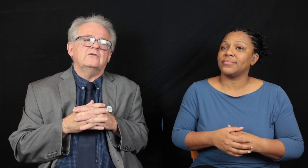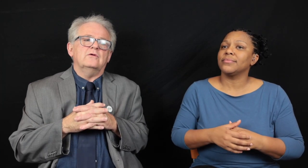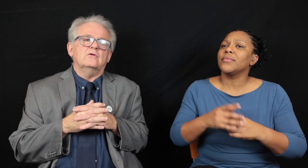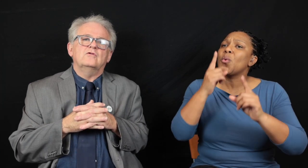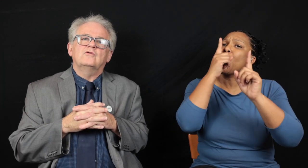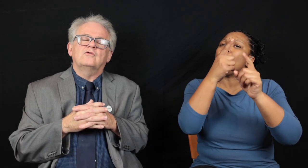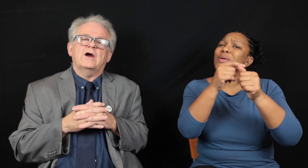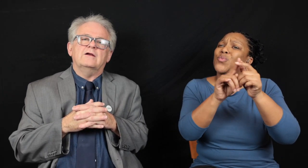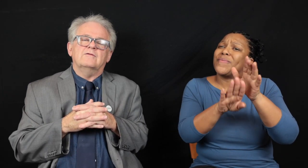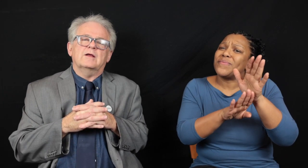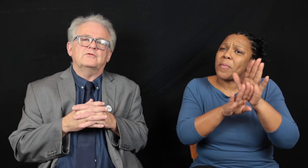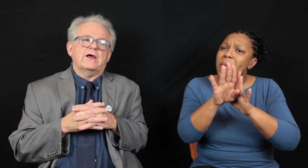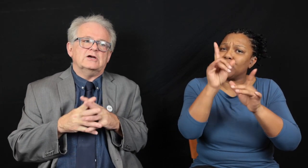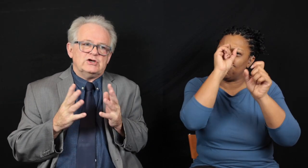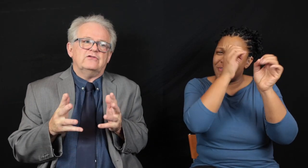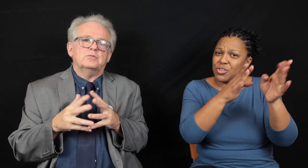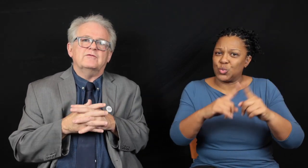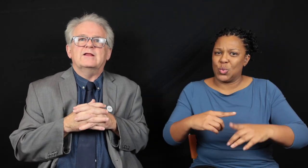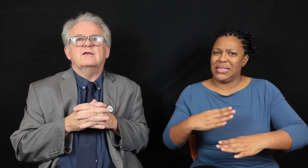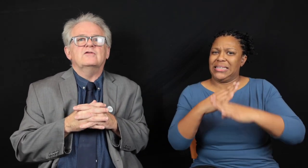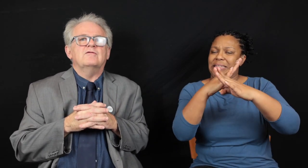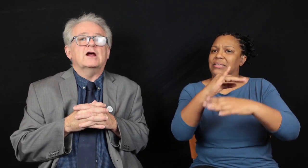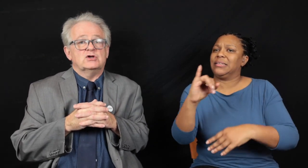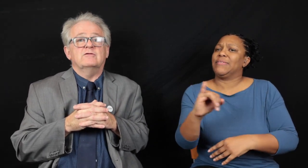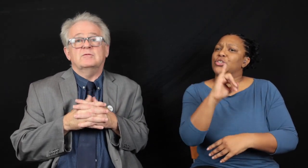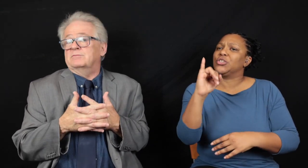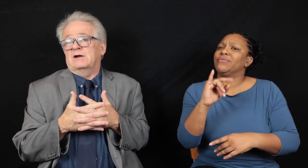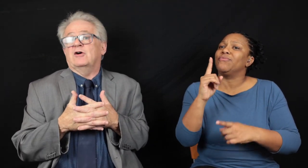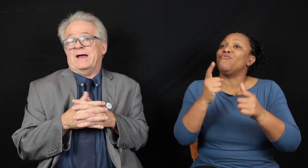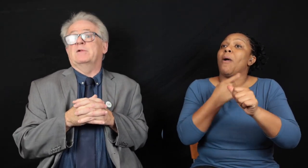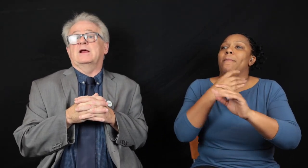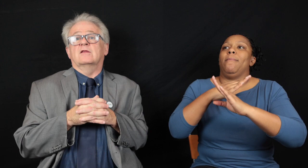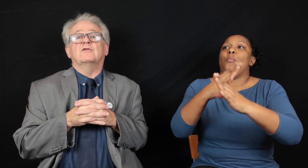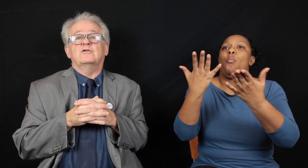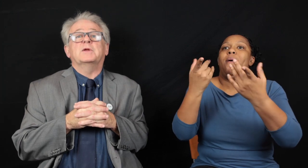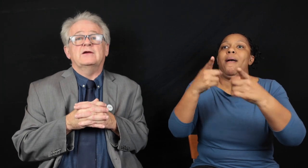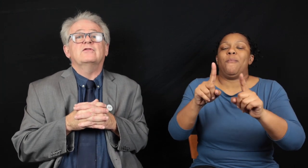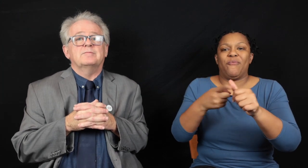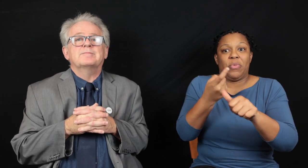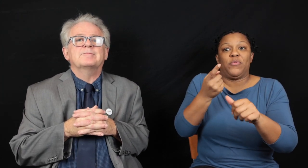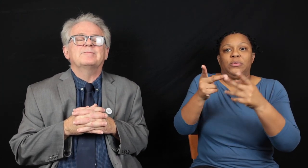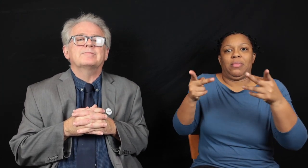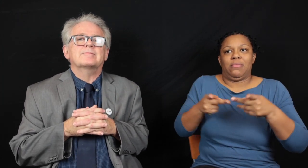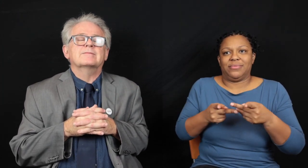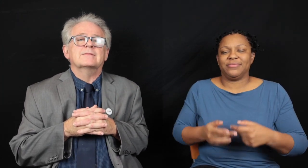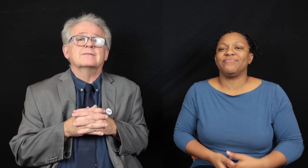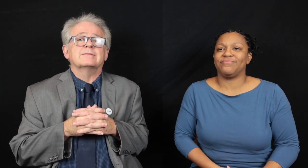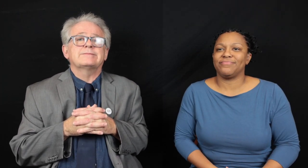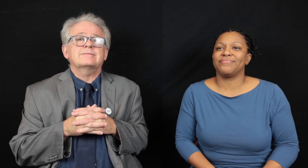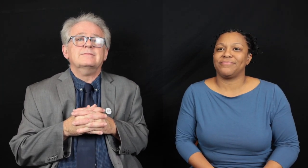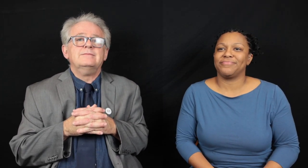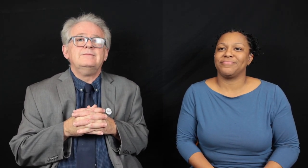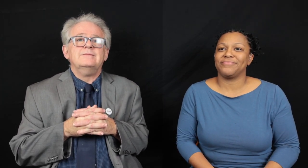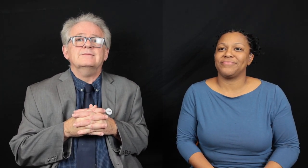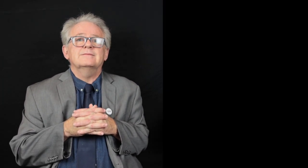to try to develop strategies to prevent this infection from ever happening in the first place.